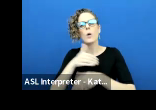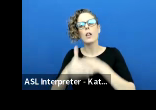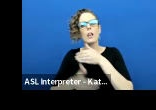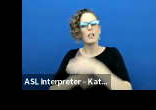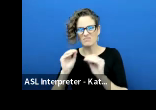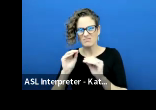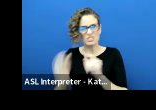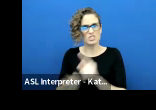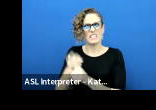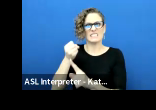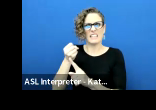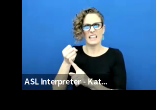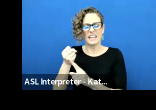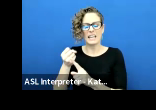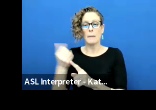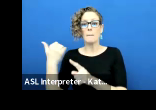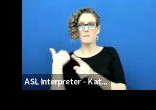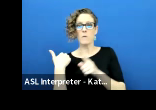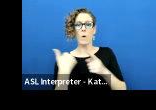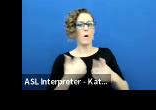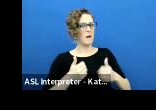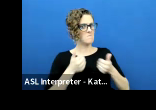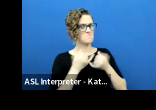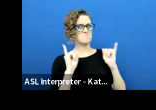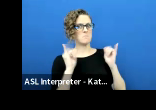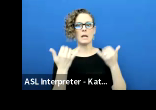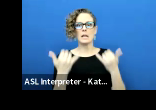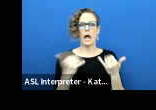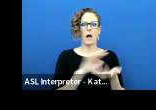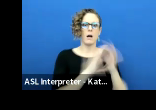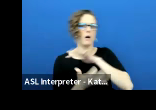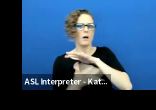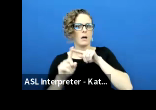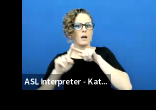to now having to rely on everyone for everything and so the very first thing I do with that kind